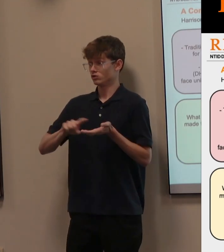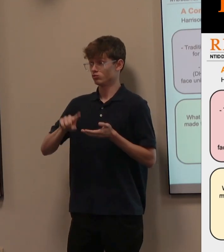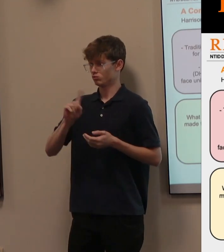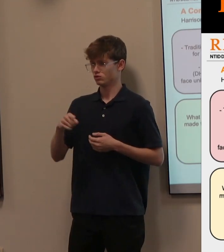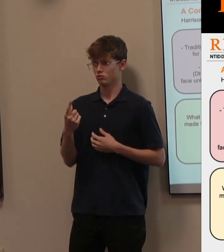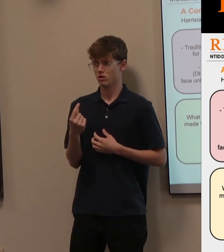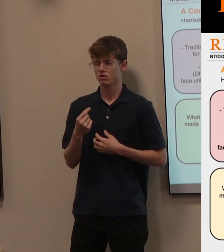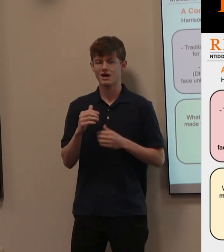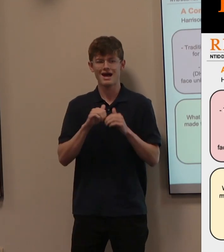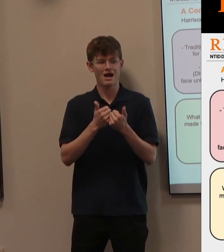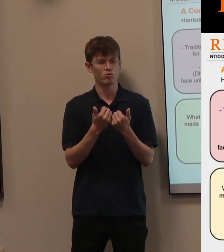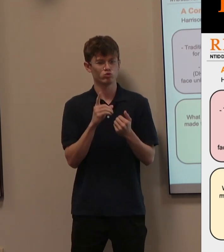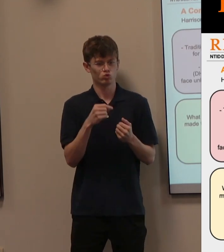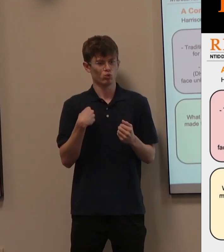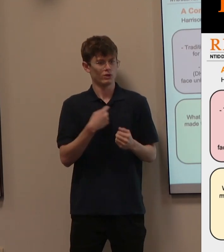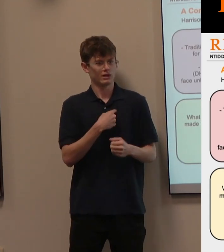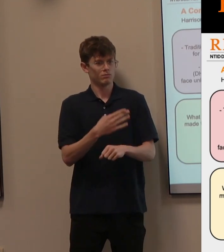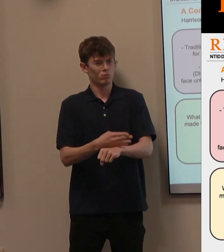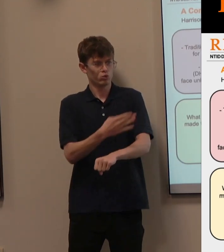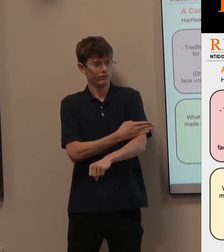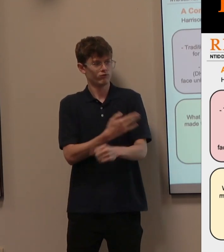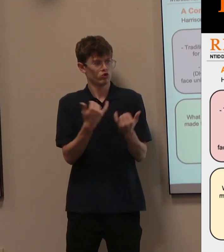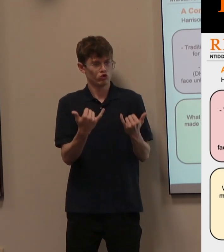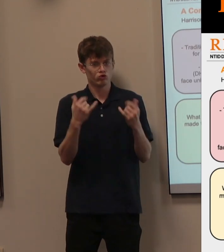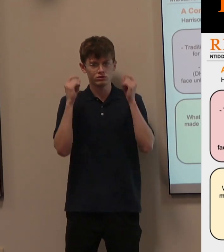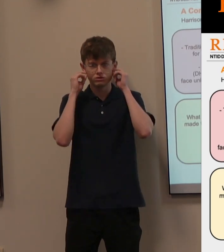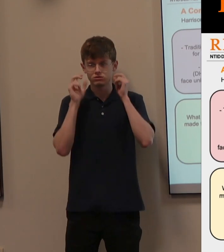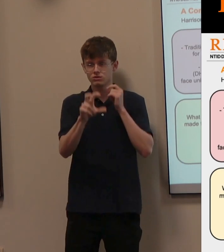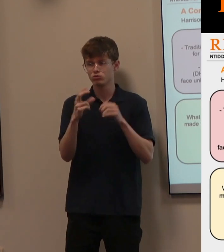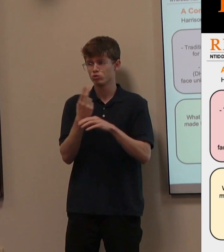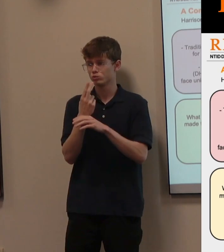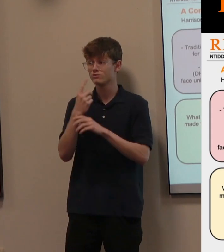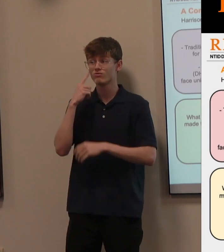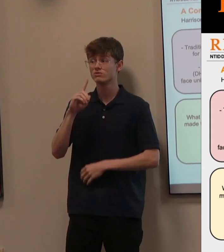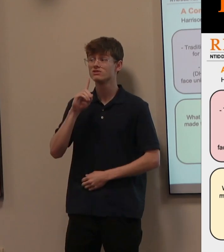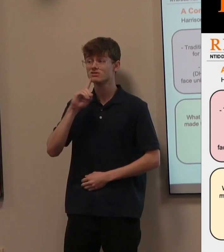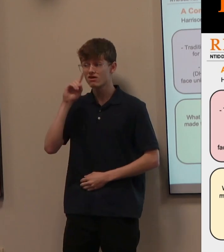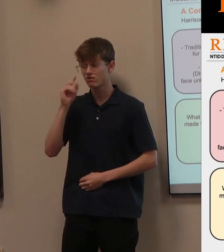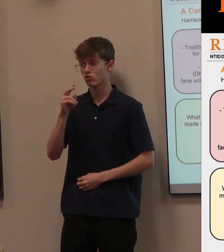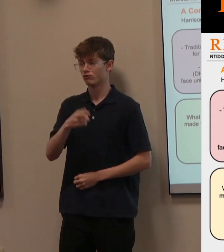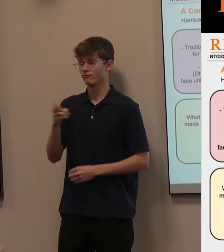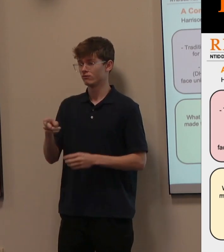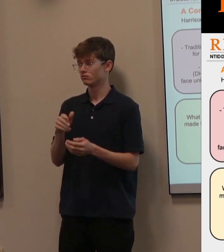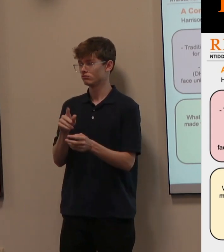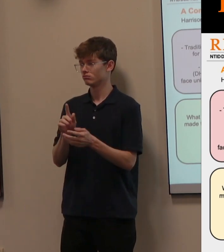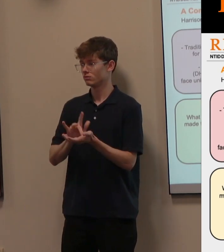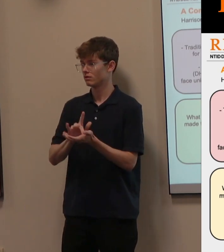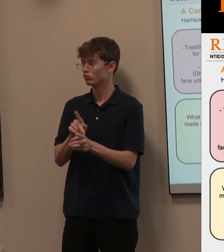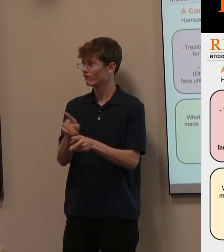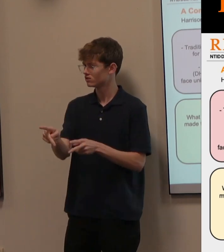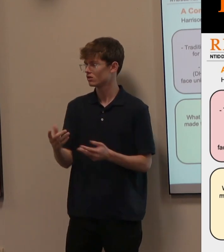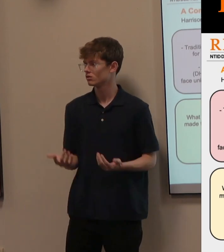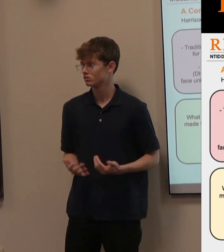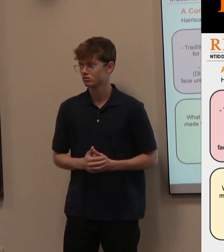Our research question is how do we improve the current stethoscope usage for deaf and hard of hearing medical professionals?